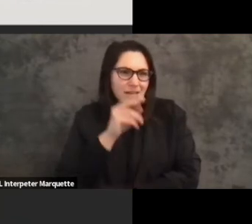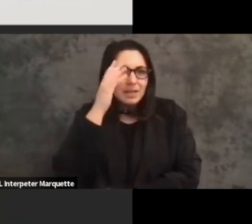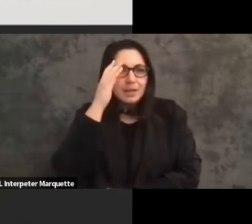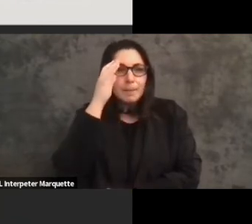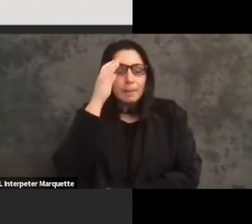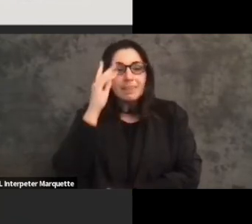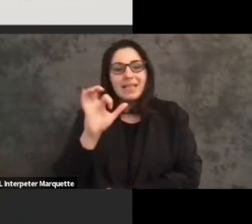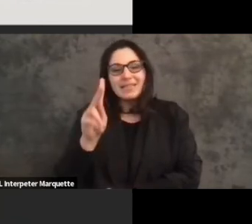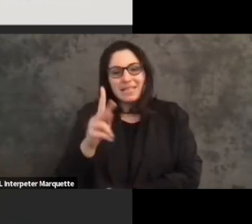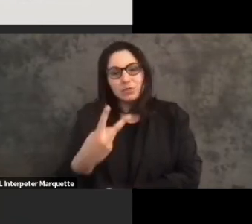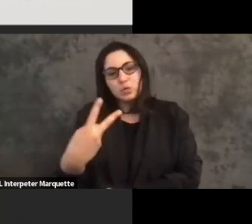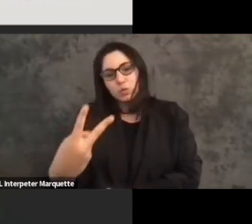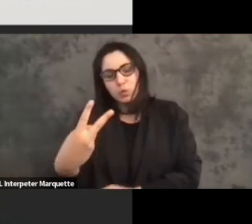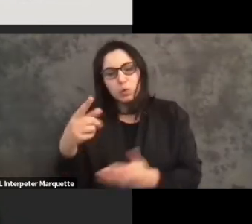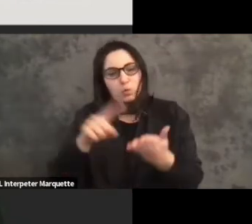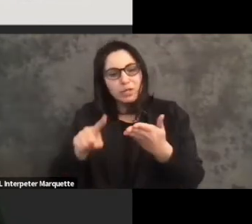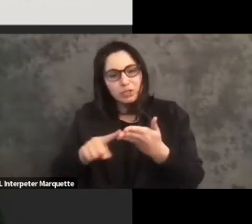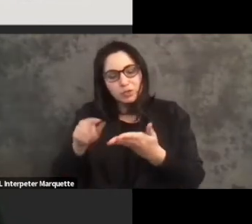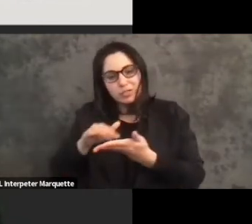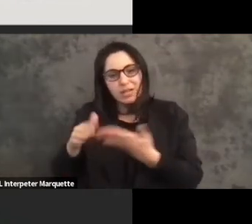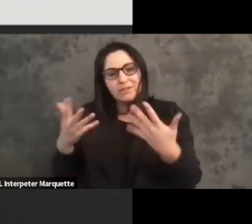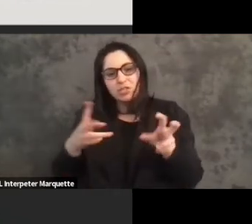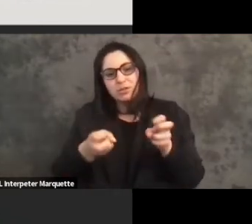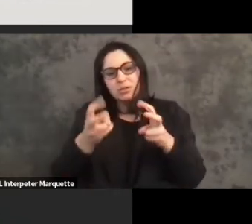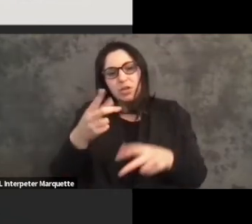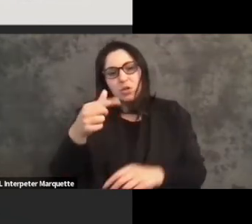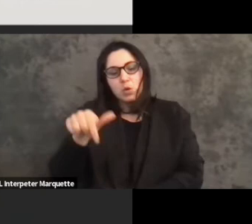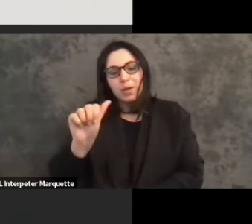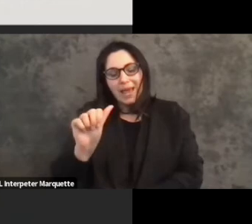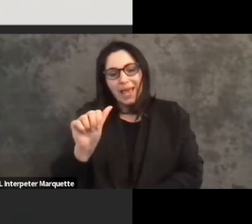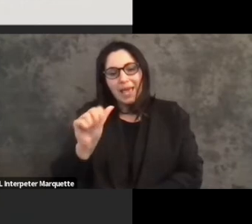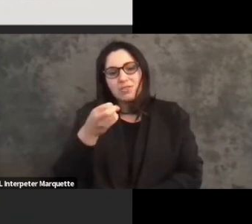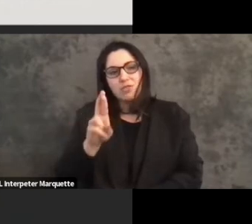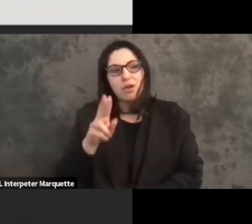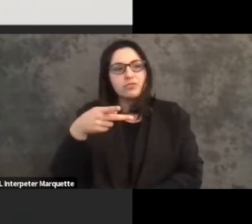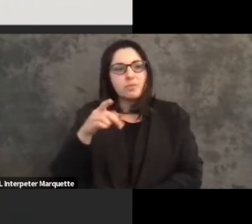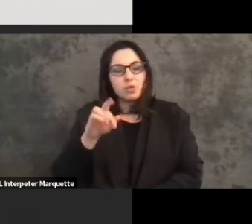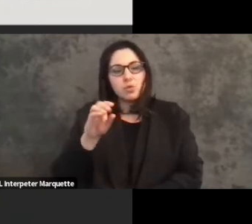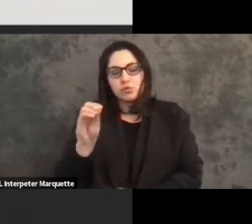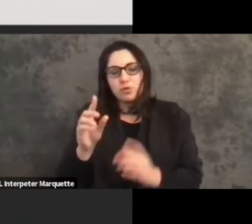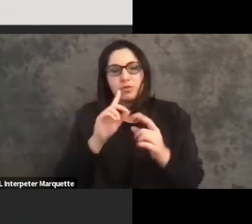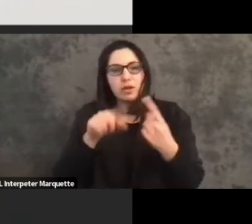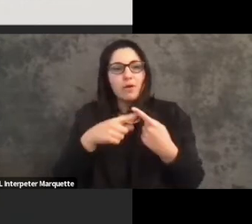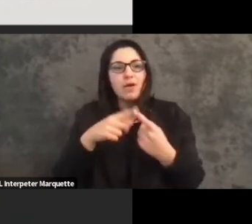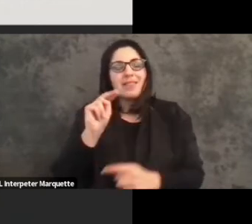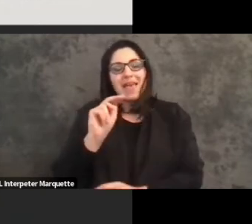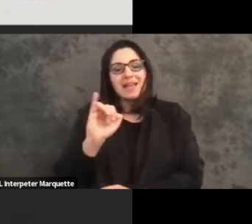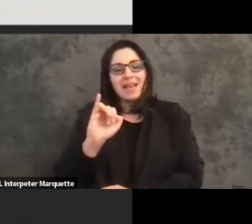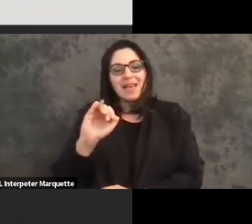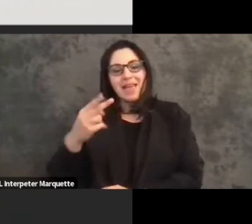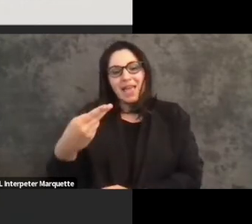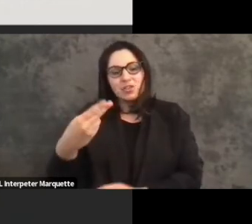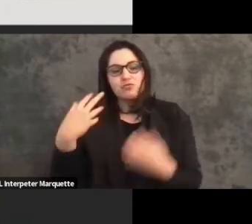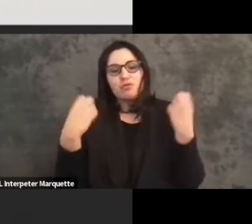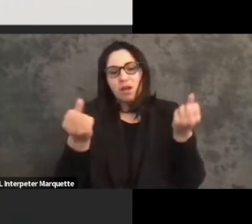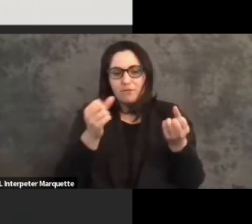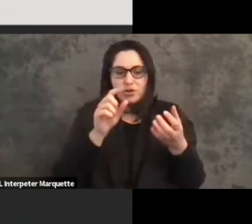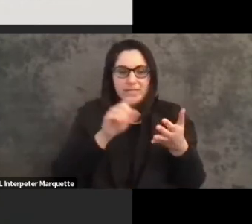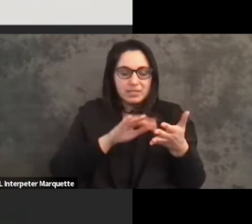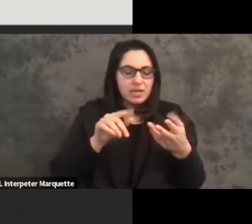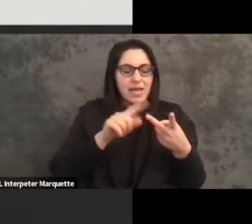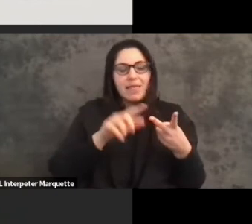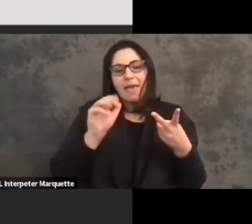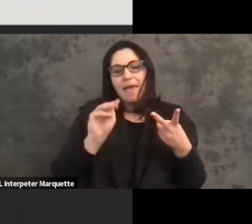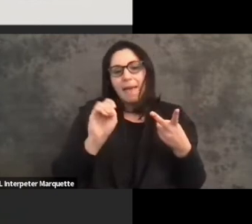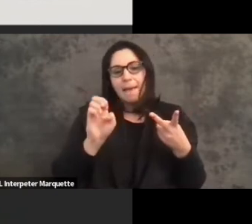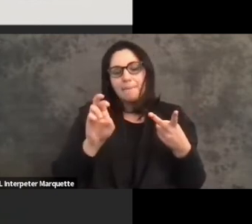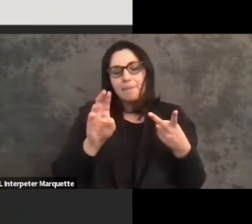analysis by age. The links to two studies have been posted in the q&a. The two studies